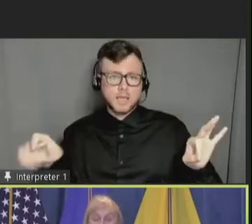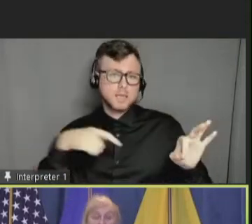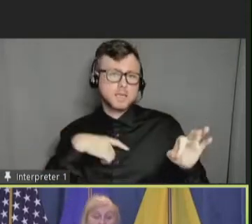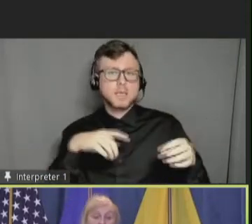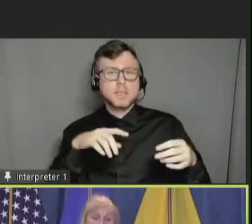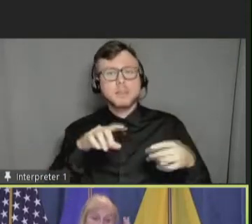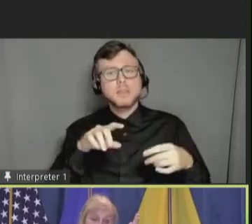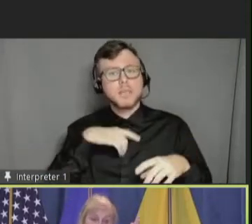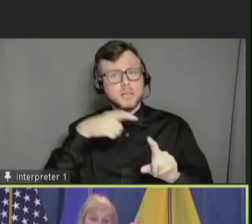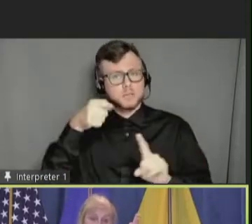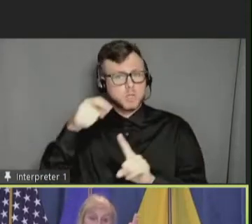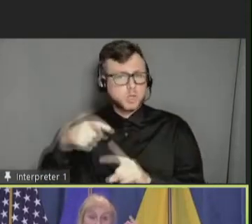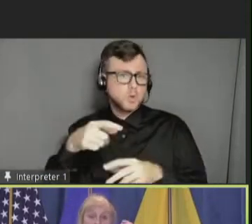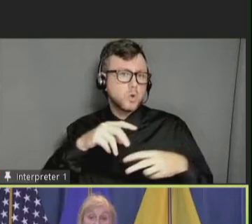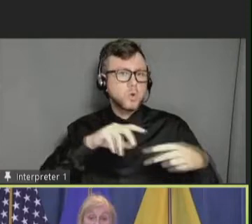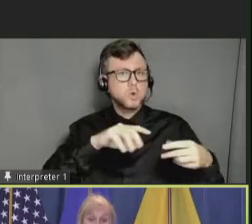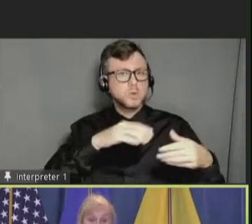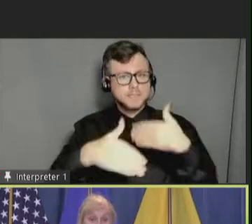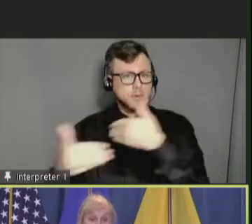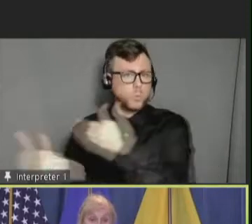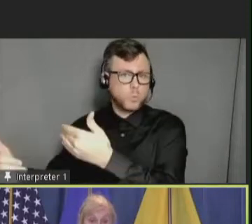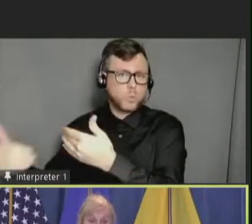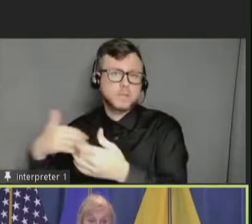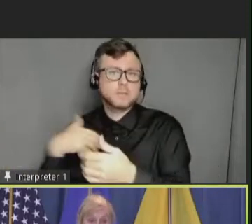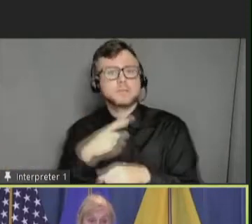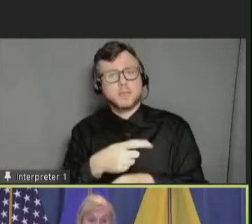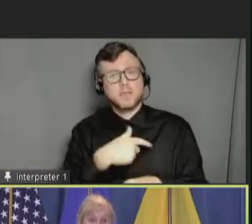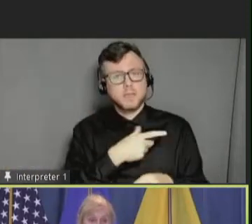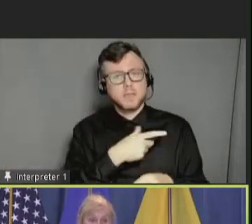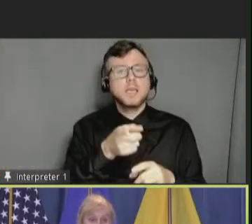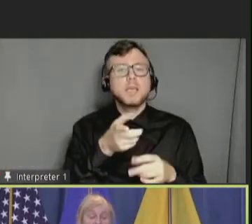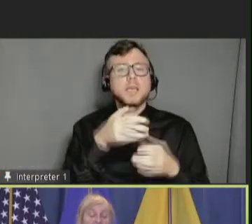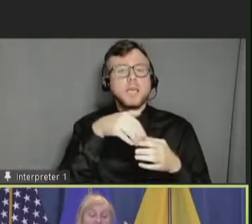it's gone to cell surface. It stays there, but it also helps transmembrane domain and